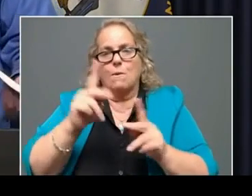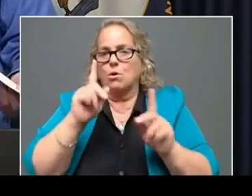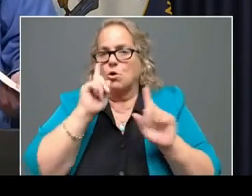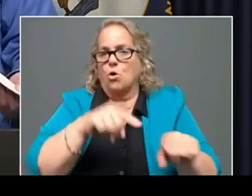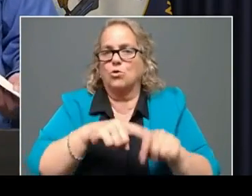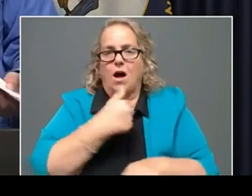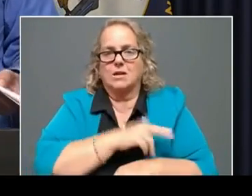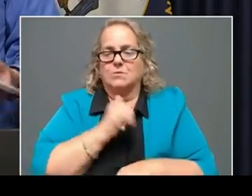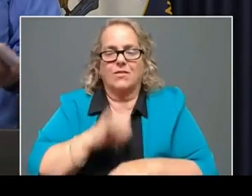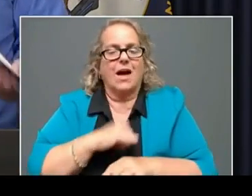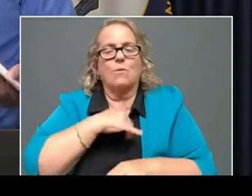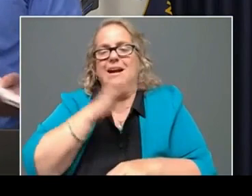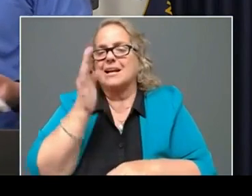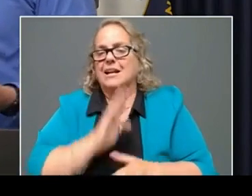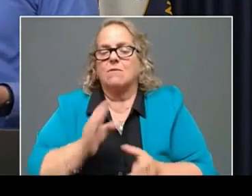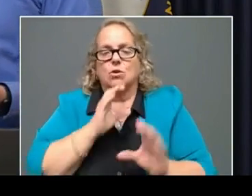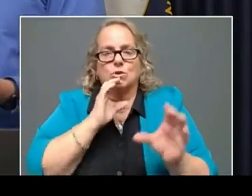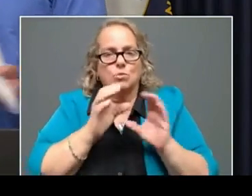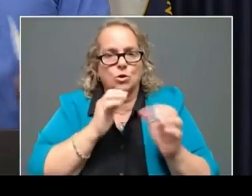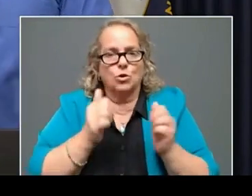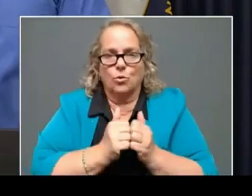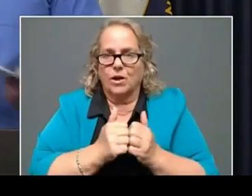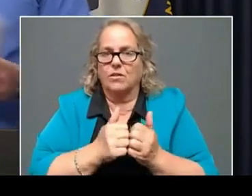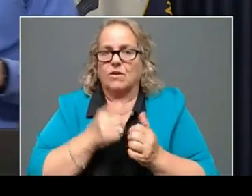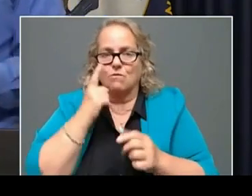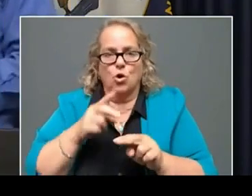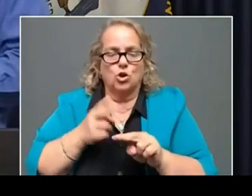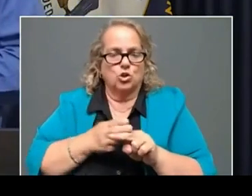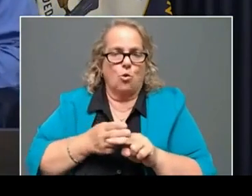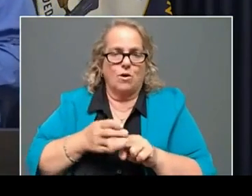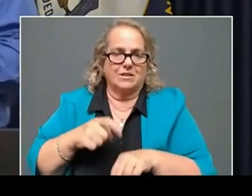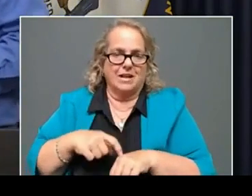and never know than we report for a short period of time usually print.